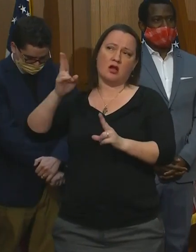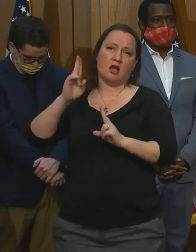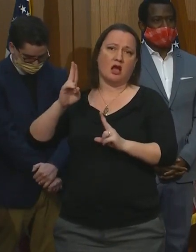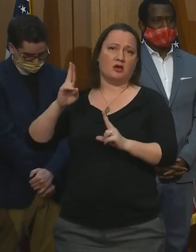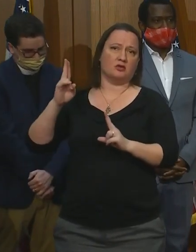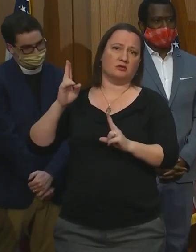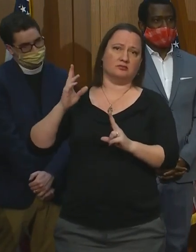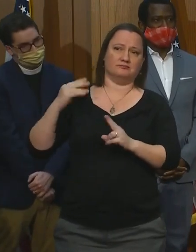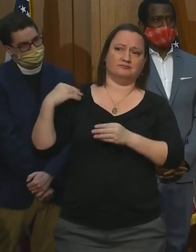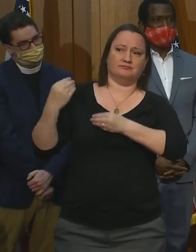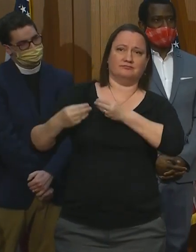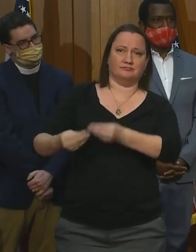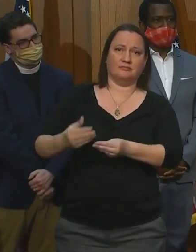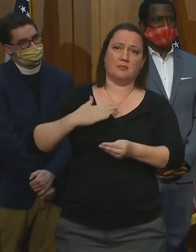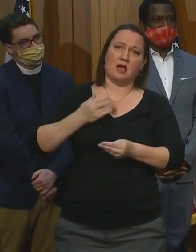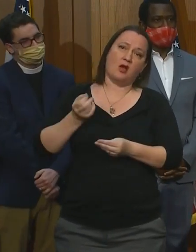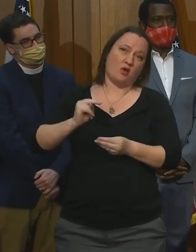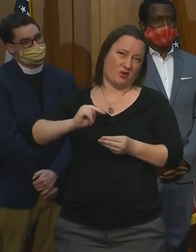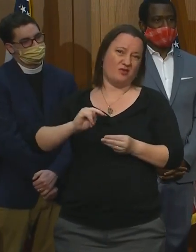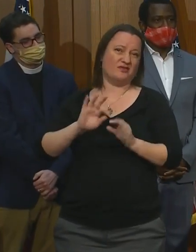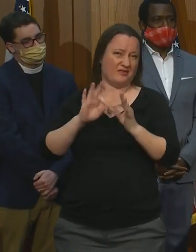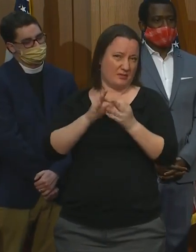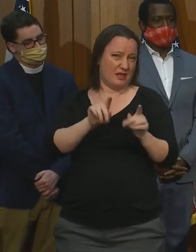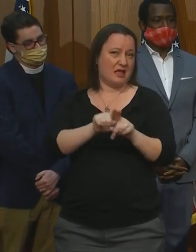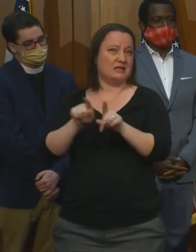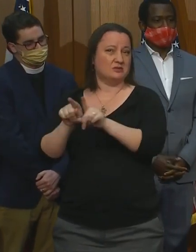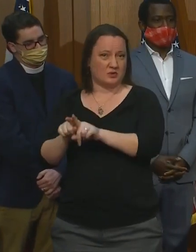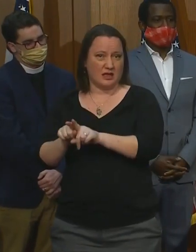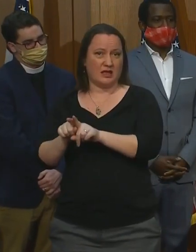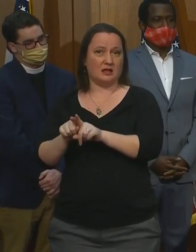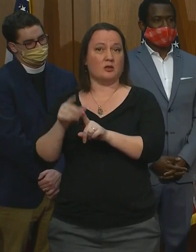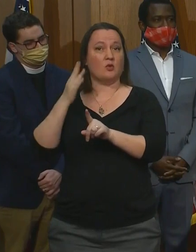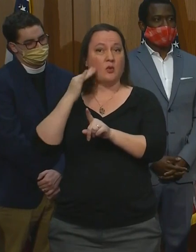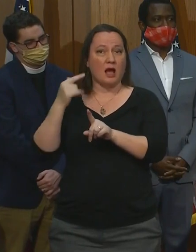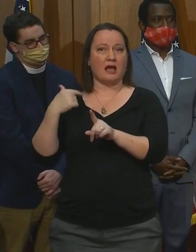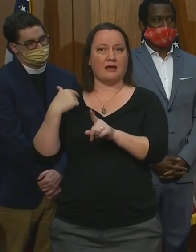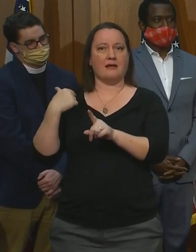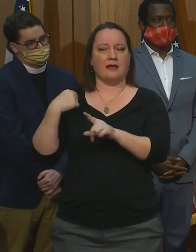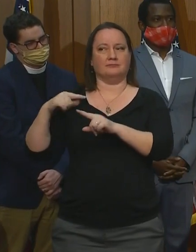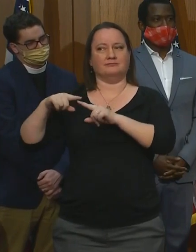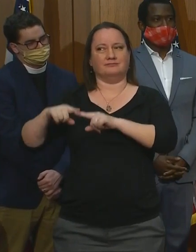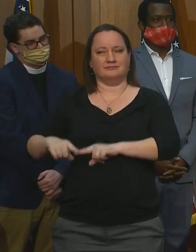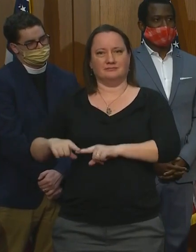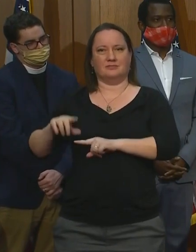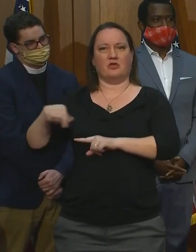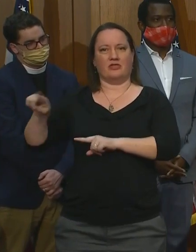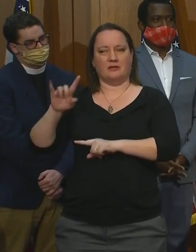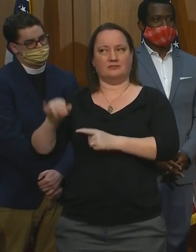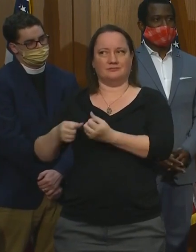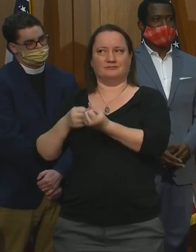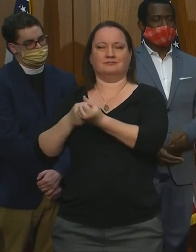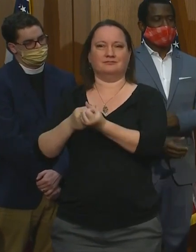I WANT TO FIRST START BY HONORING THE ANCESTORS AND MY OWN PERSONAL FAMILY. BECAUSE